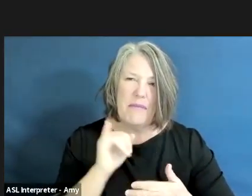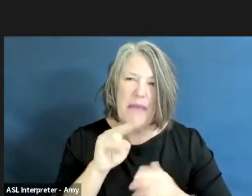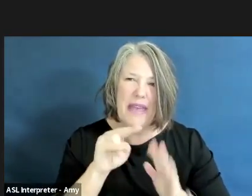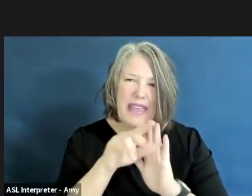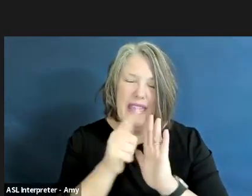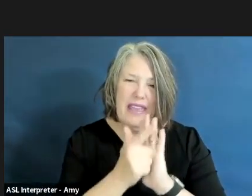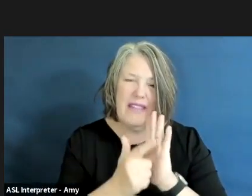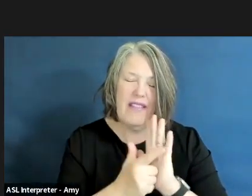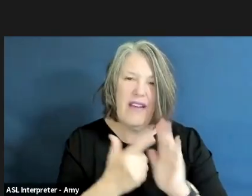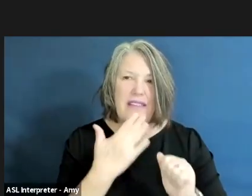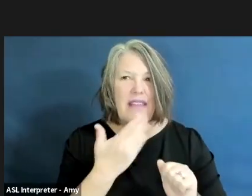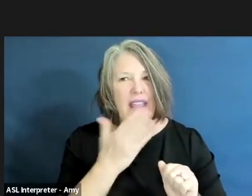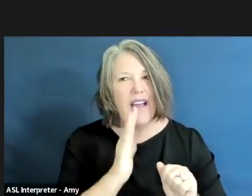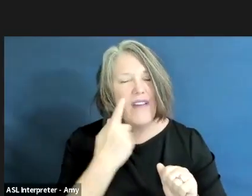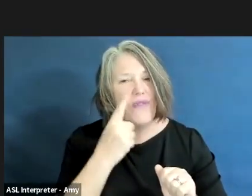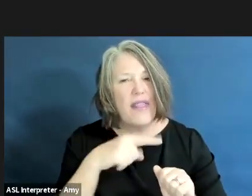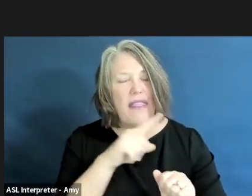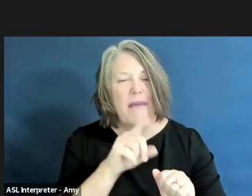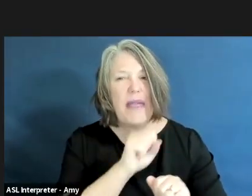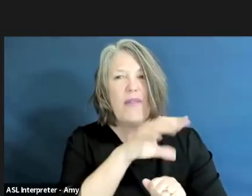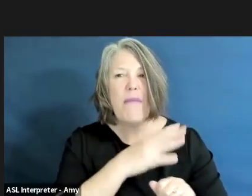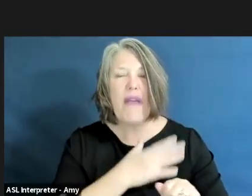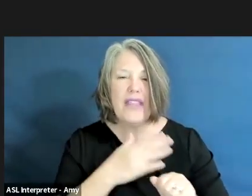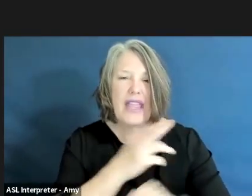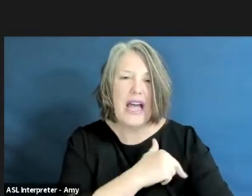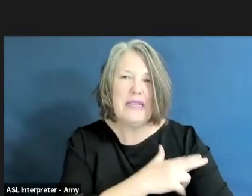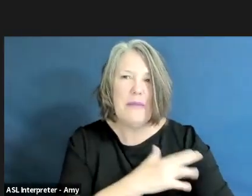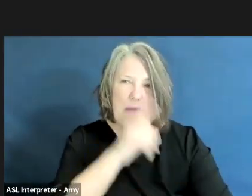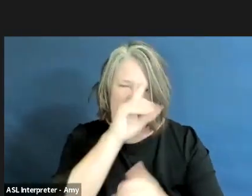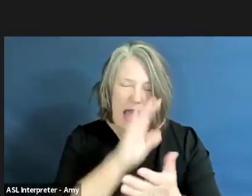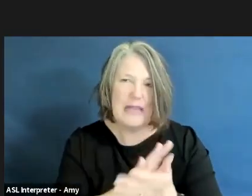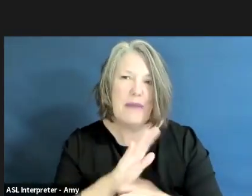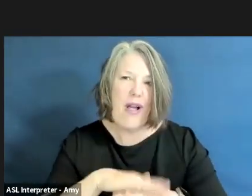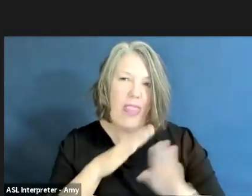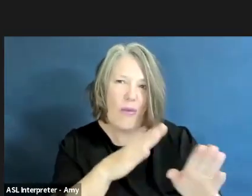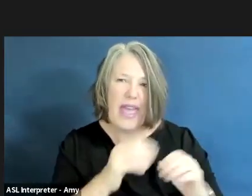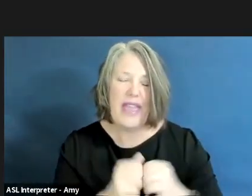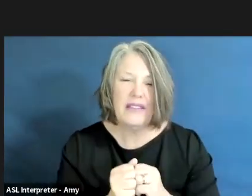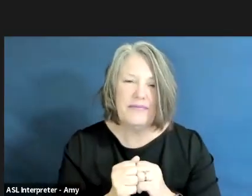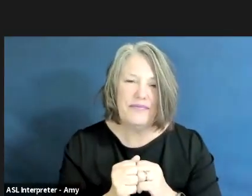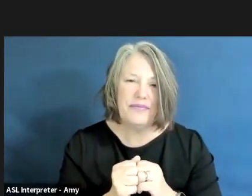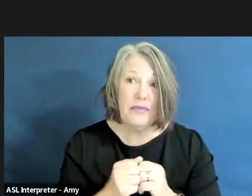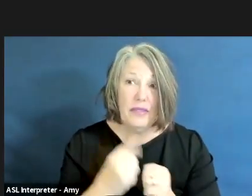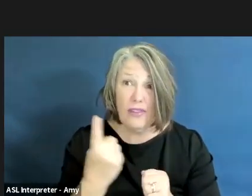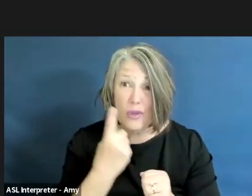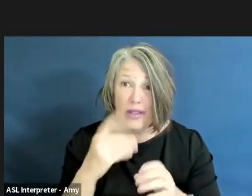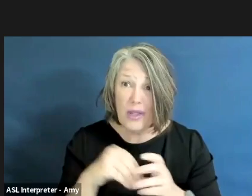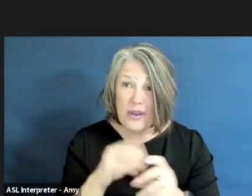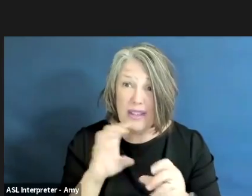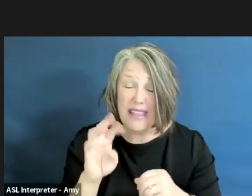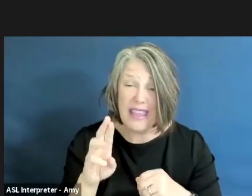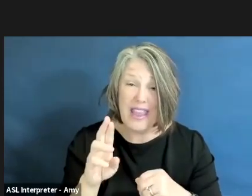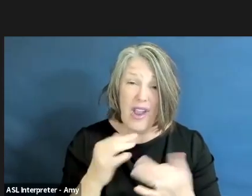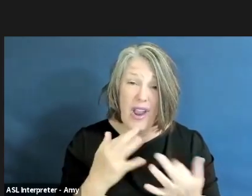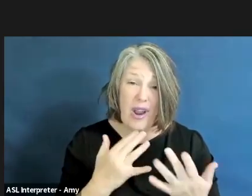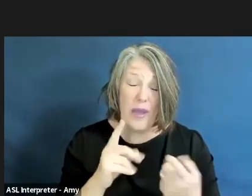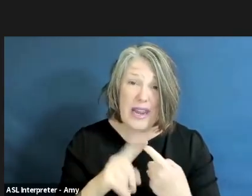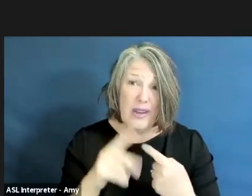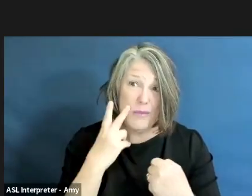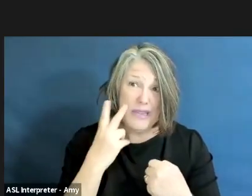dropped me off at the hospital and my husband was on the way. So alone in the ER waiting to be seen,